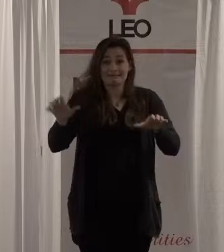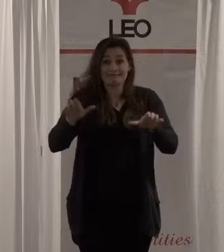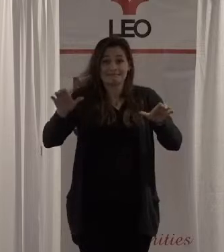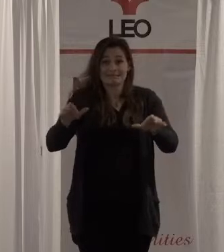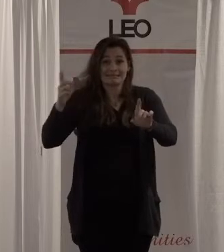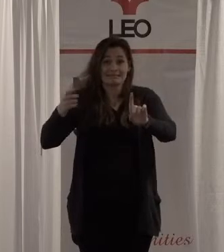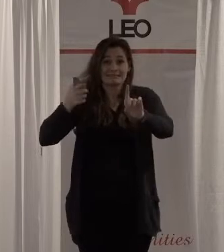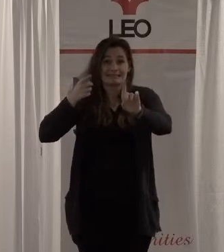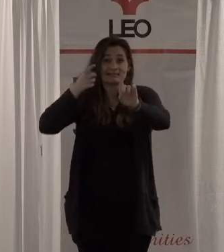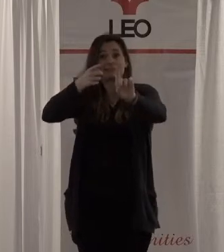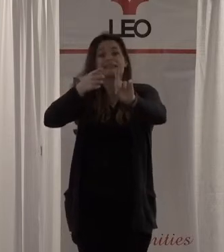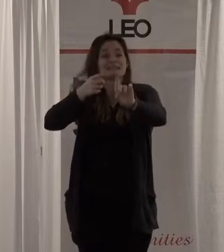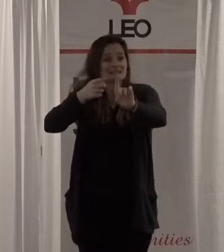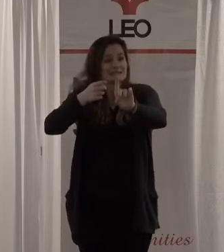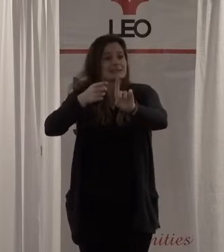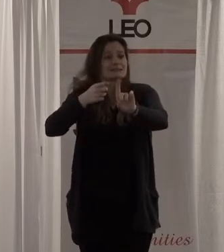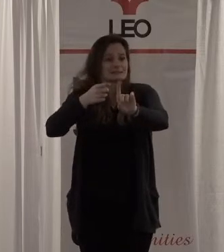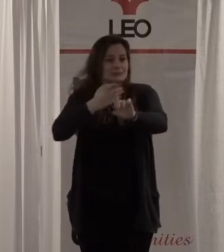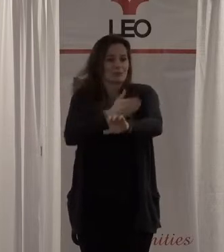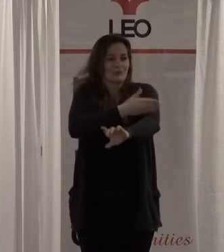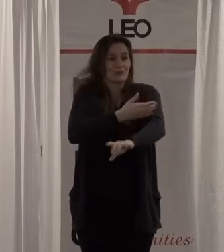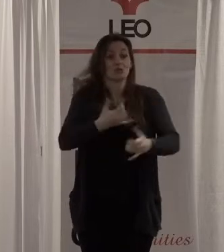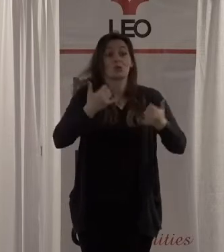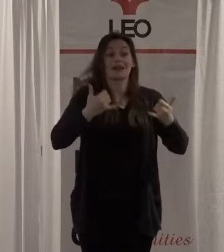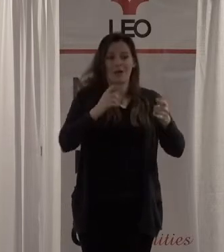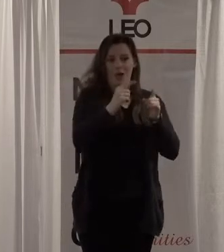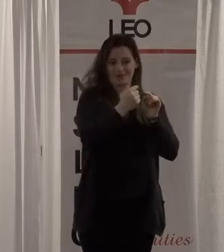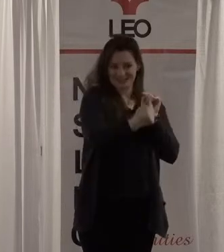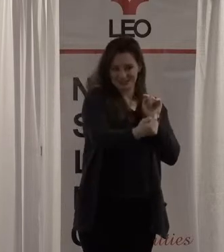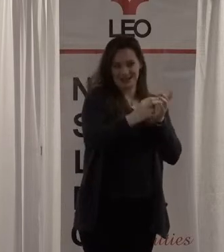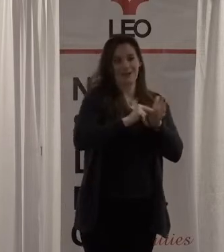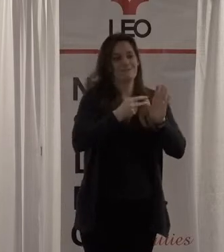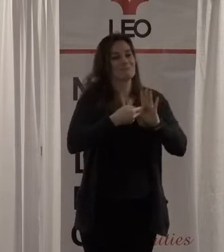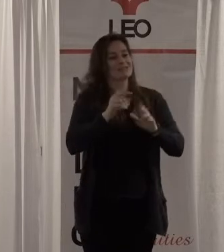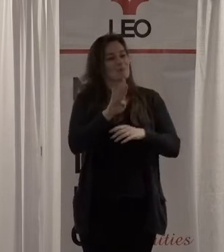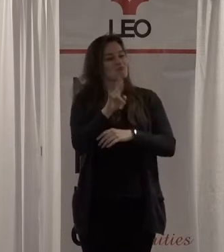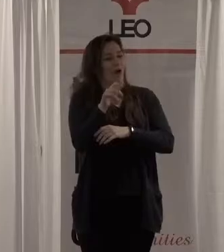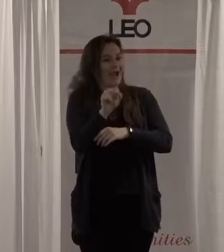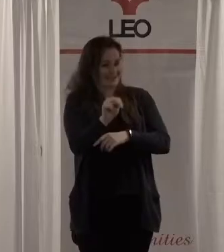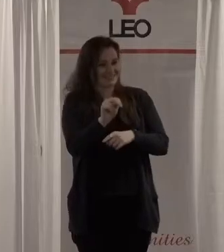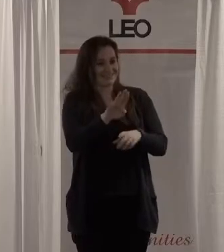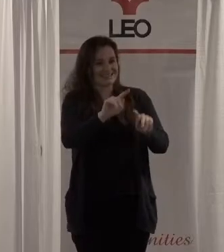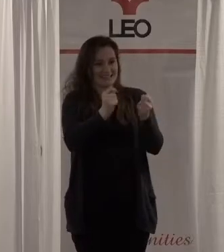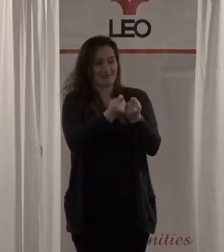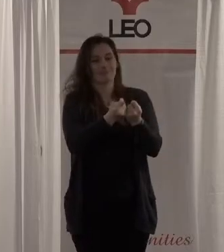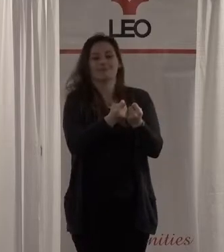IS TO HOLD BRIAN AND HIS TEAM TO ACCOUNT TO MAKE SURE WE GET CLOSER AND MAKE THAT HAPPEN.